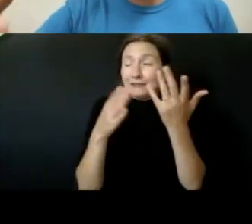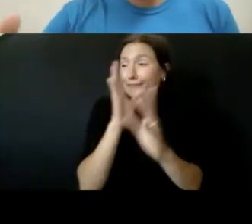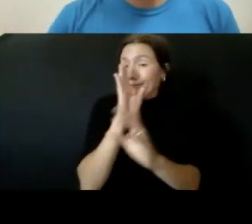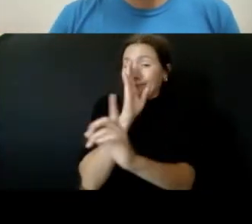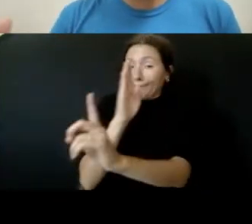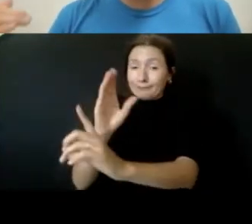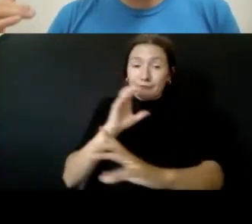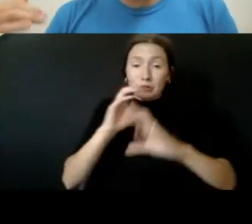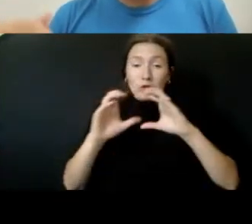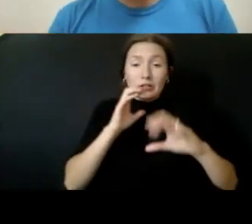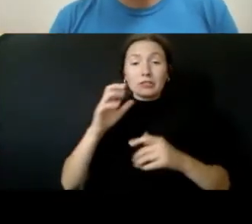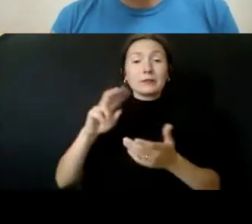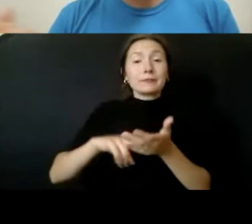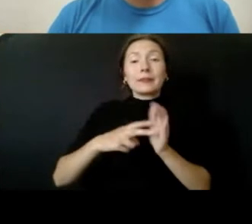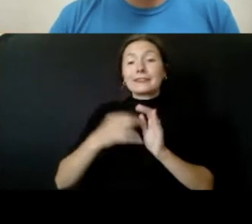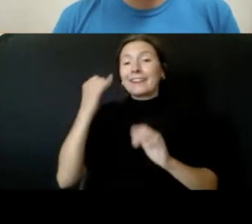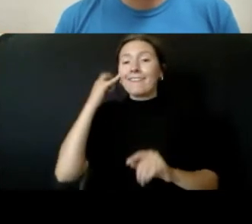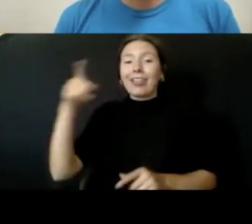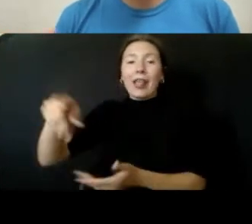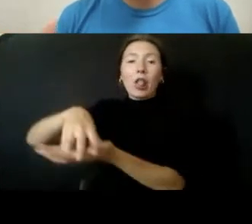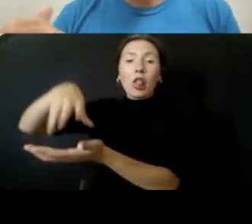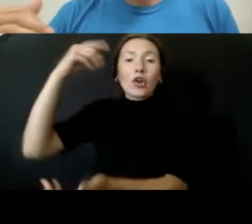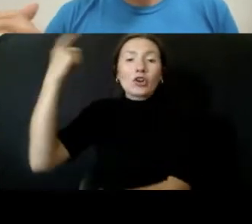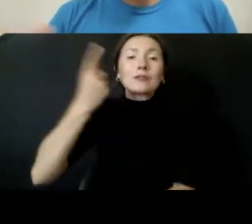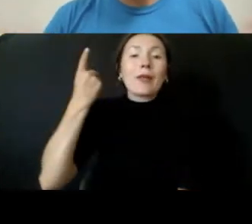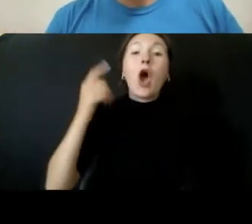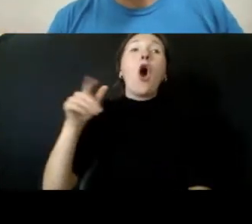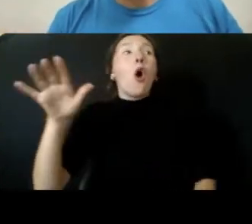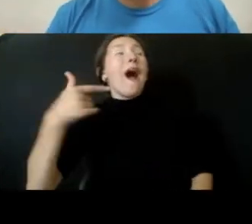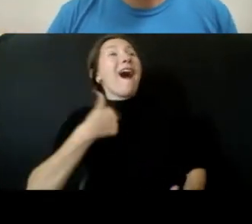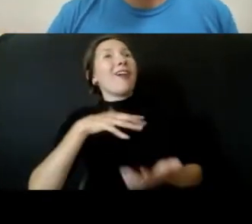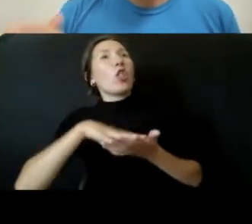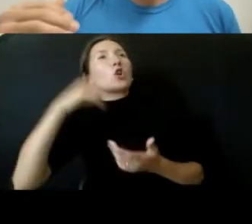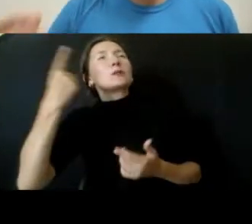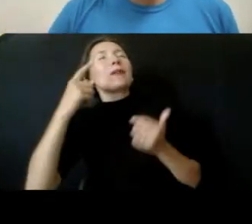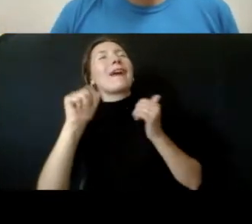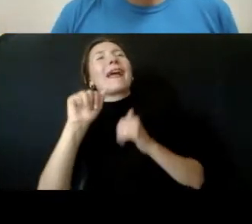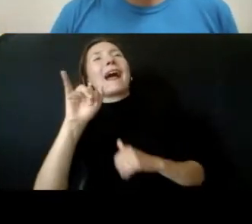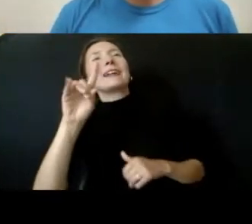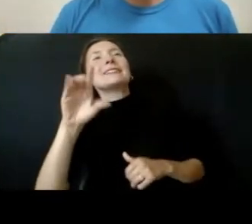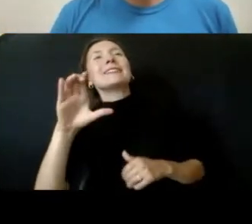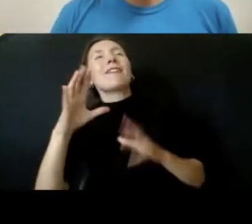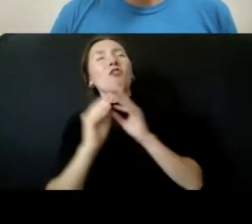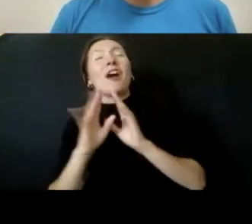create that channel so that everybody can learn from that and that you can receive information